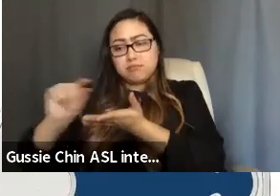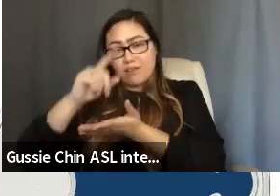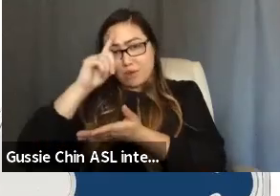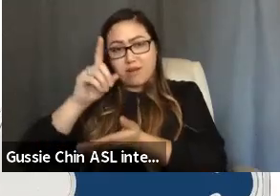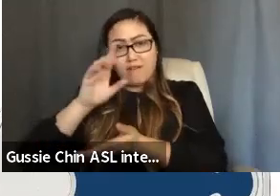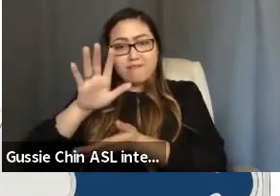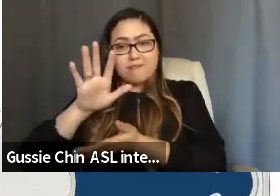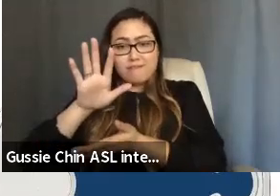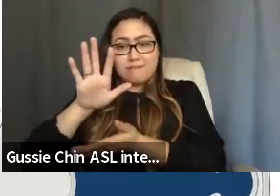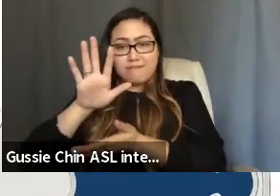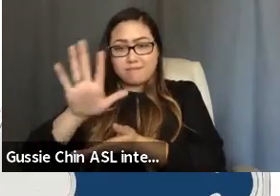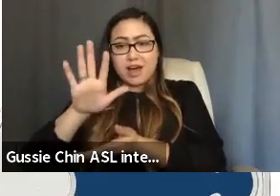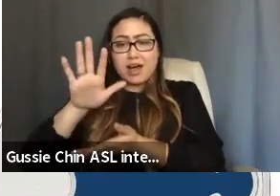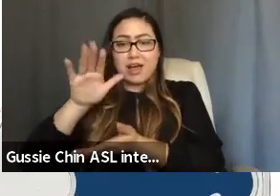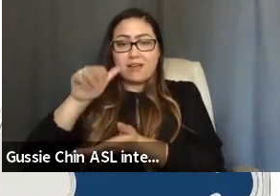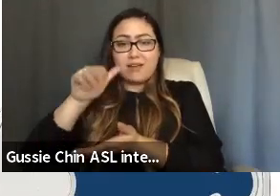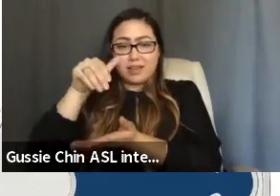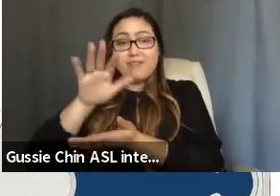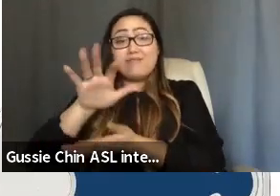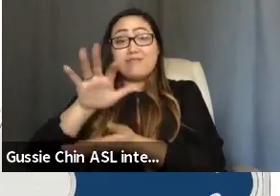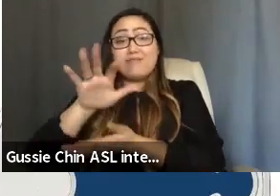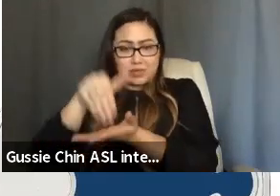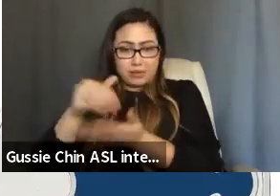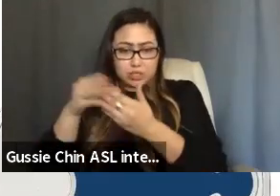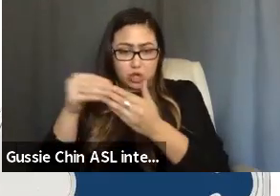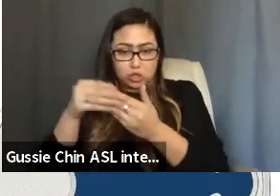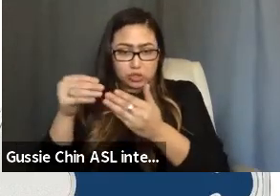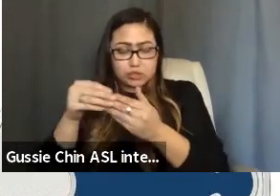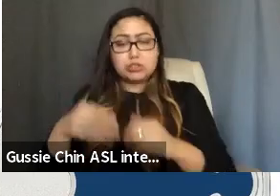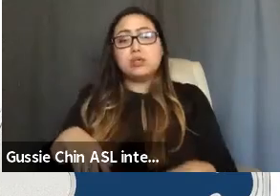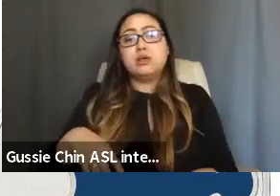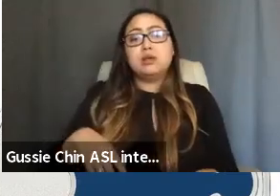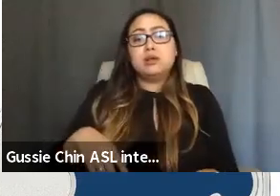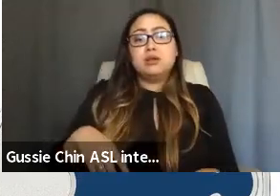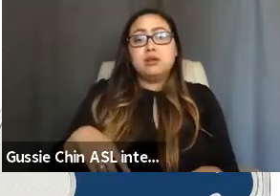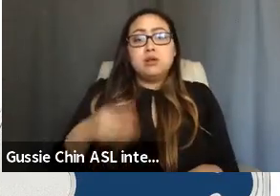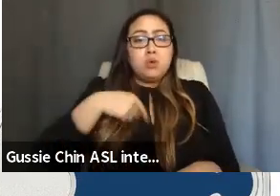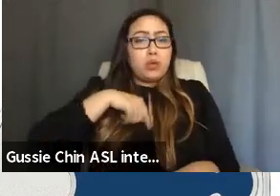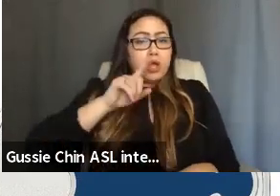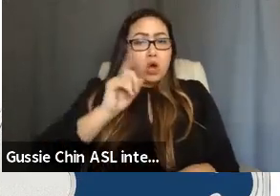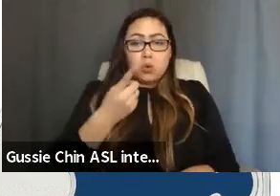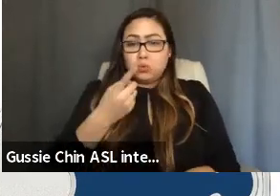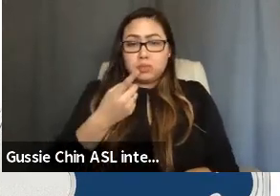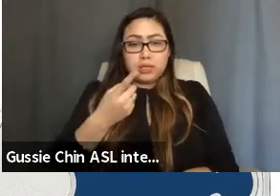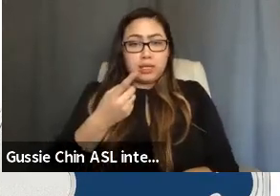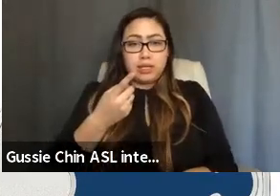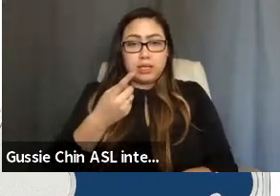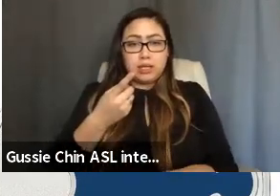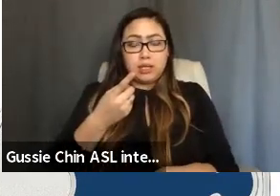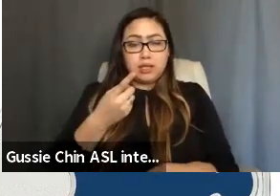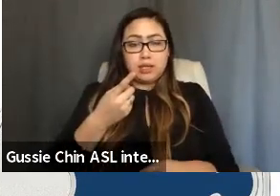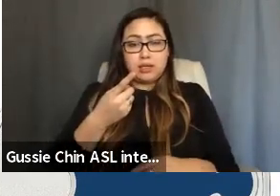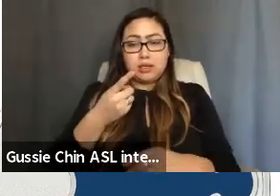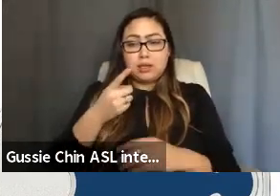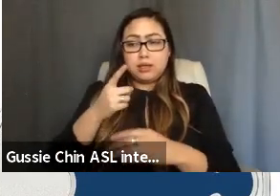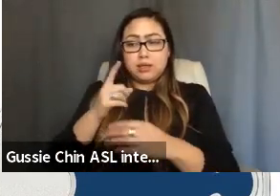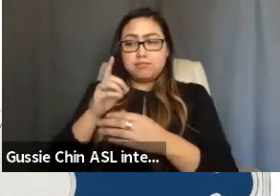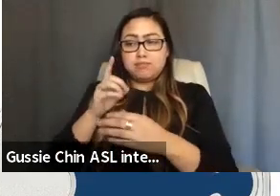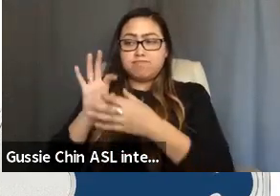access and functional needs efforts. We do only have tied to it two full time employees. However,